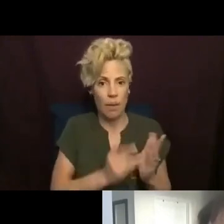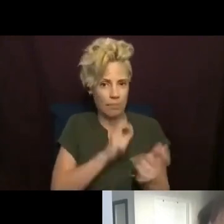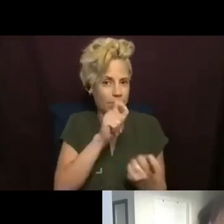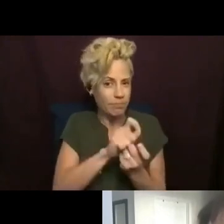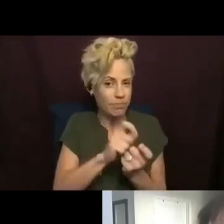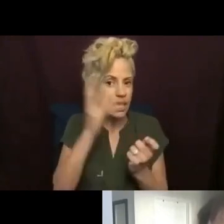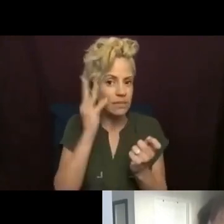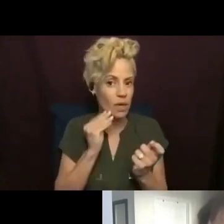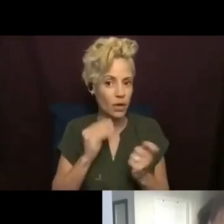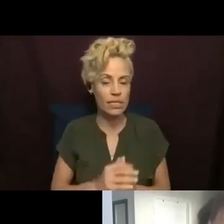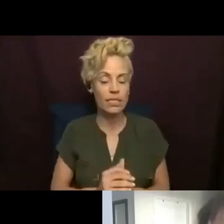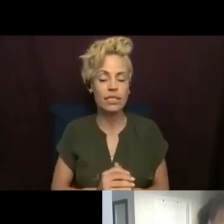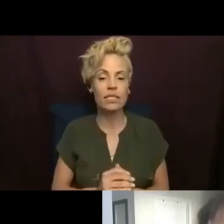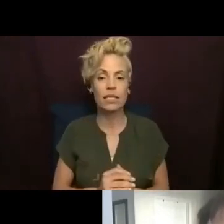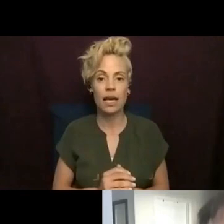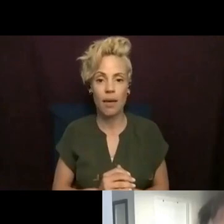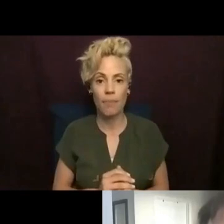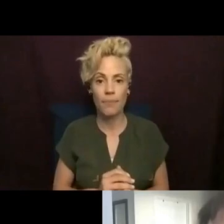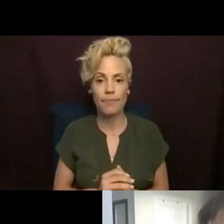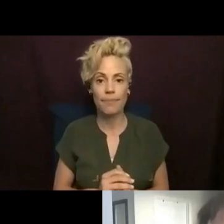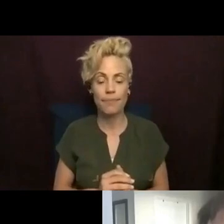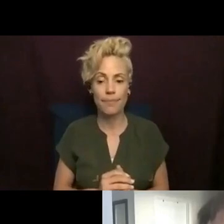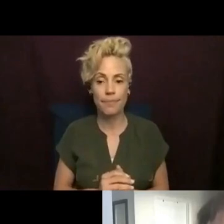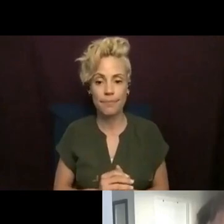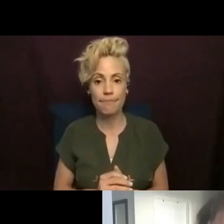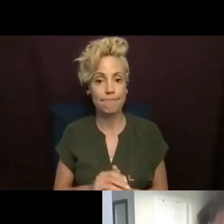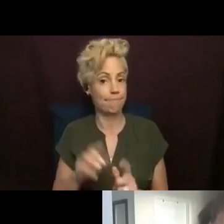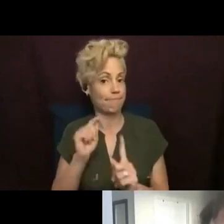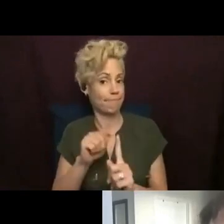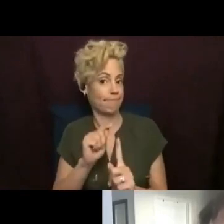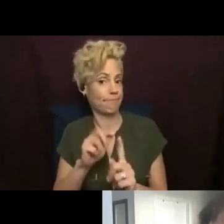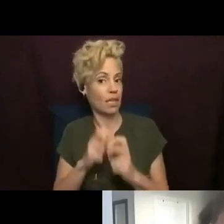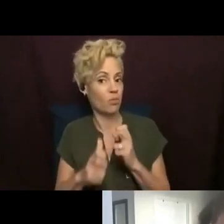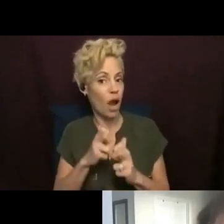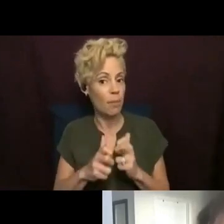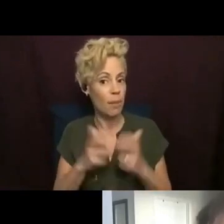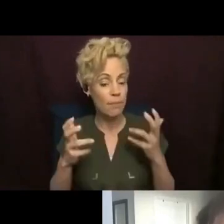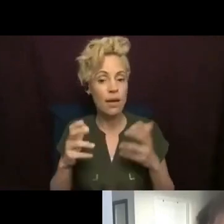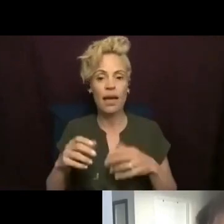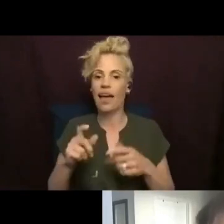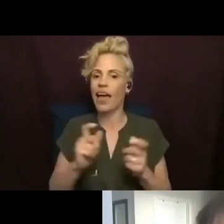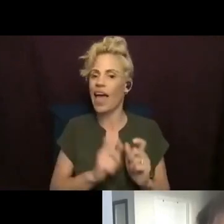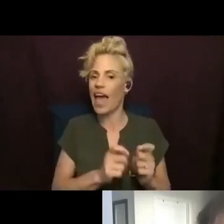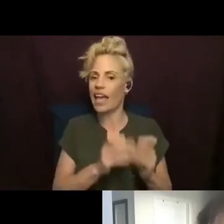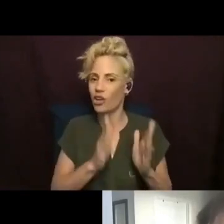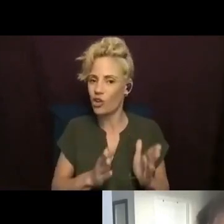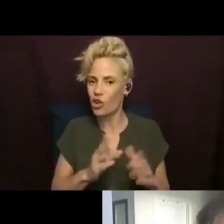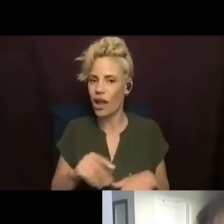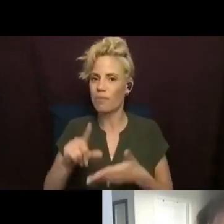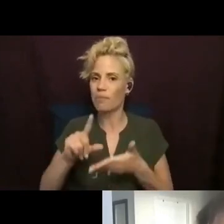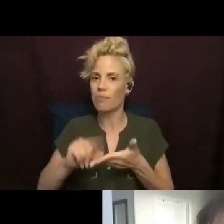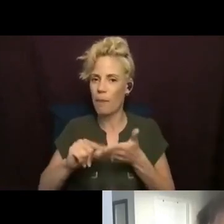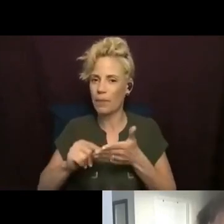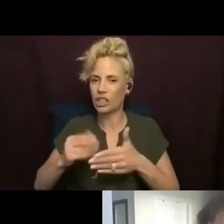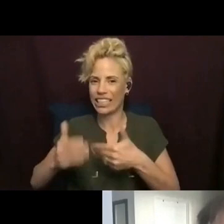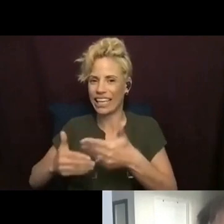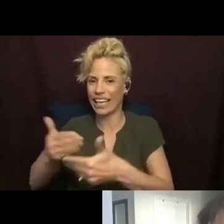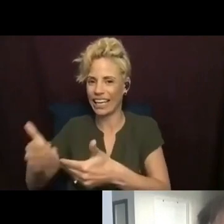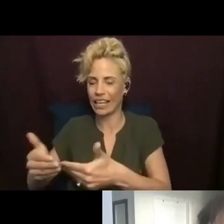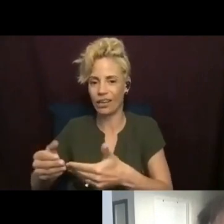And I would say the problem there lies with editors and publishing more so than the problem of the writer.